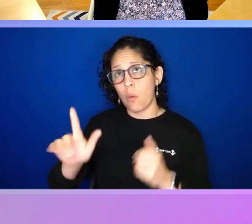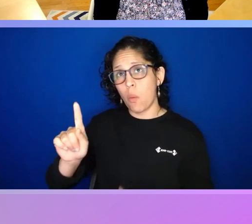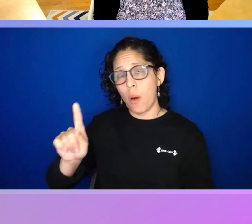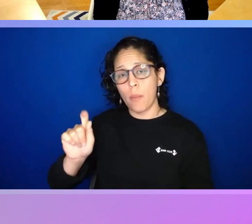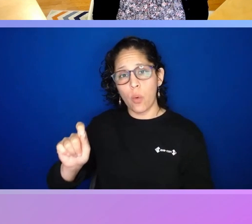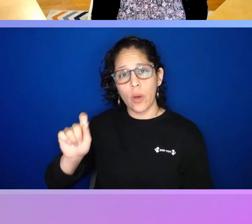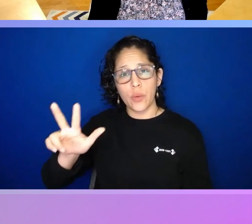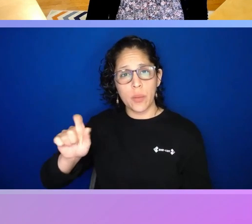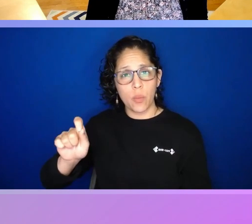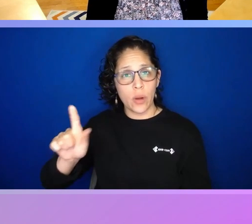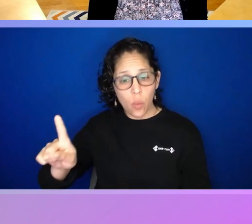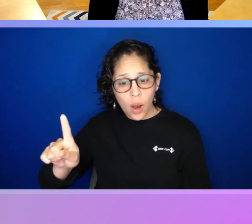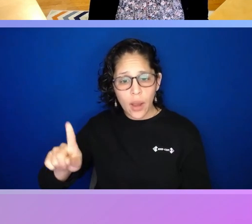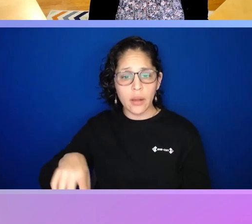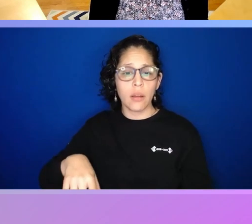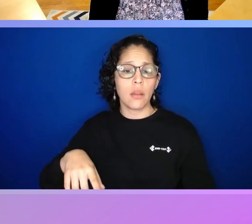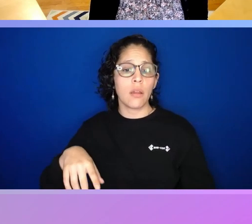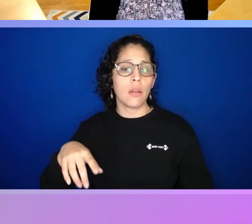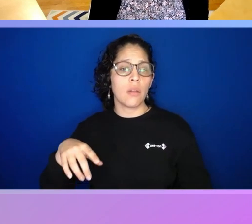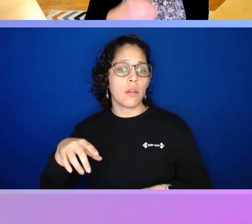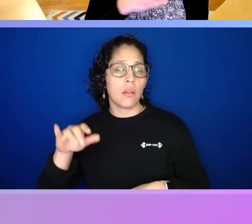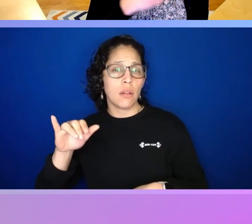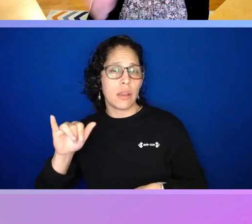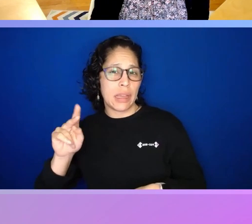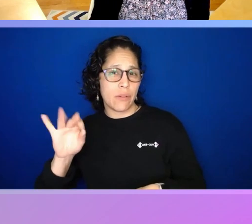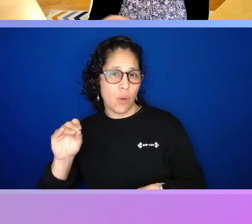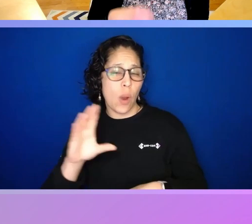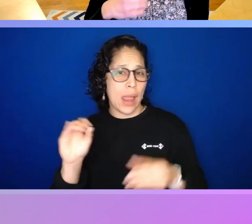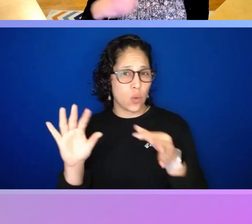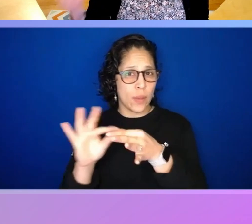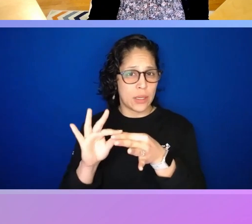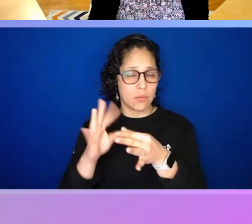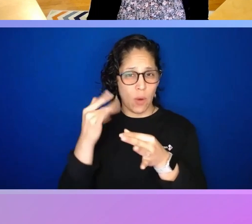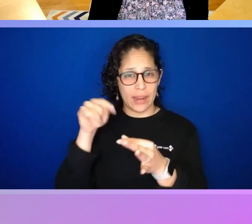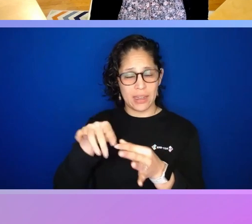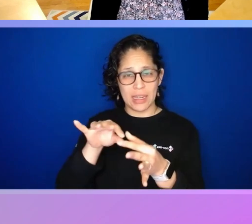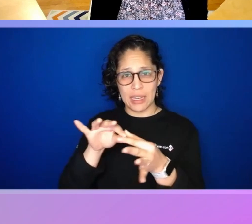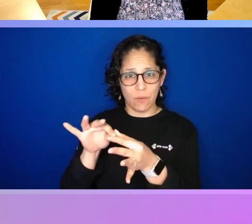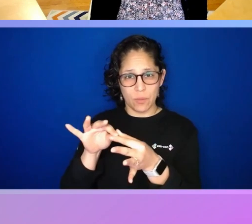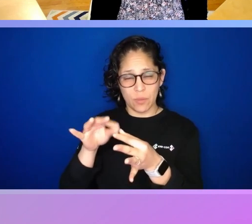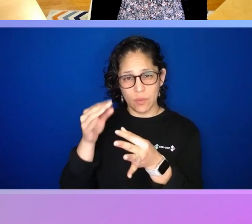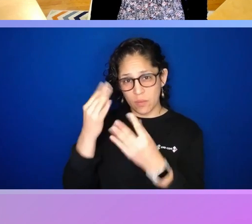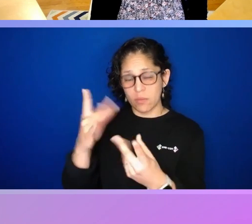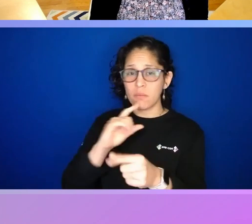sheets, but when it comes to structural elements is elements like links and buttons. We start to move